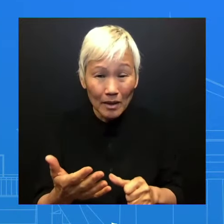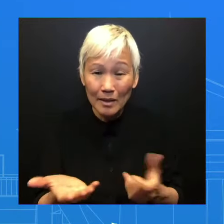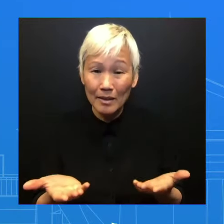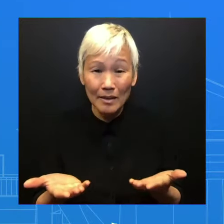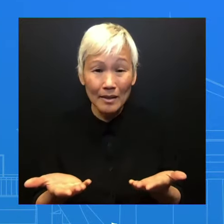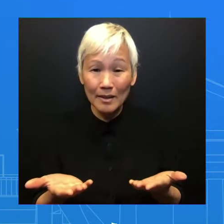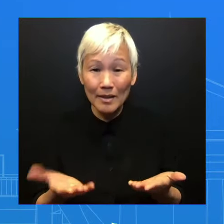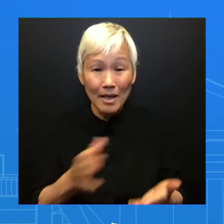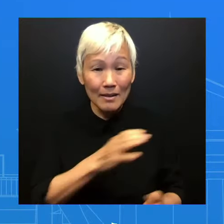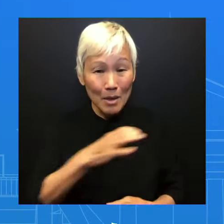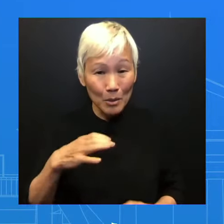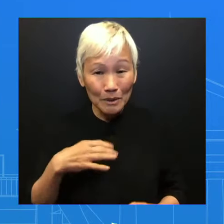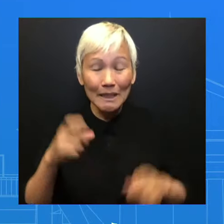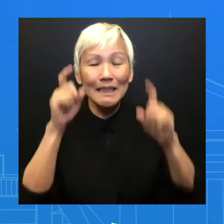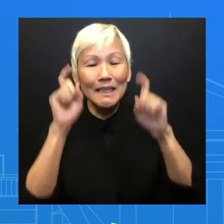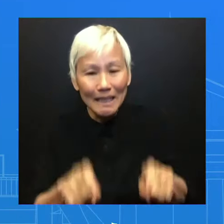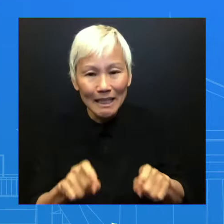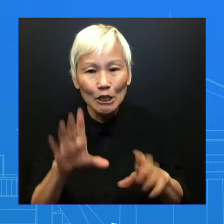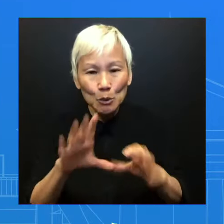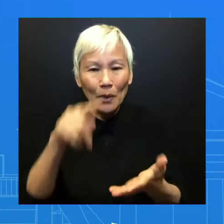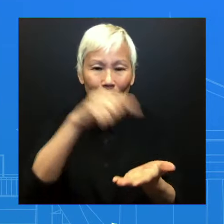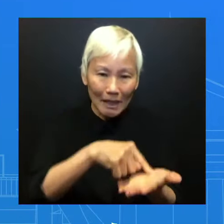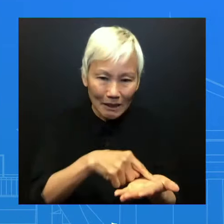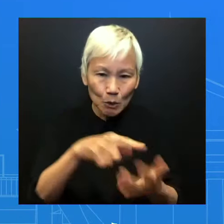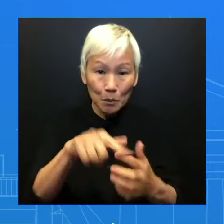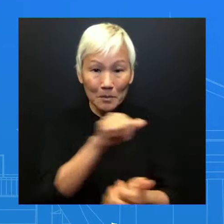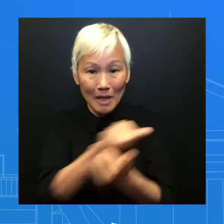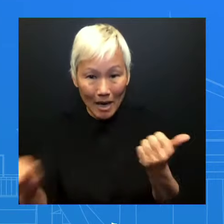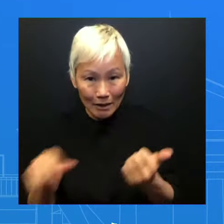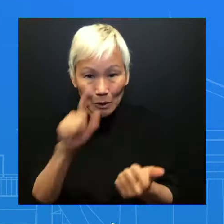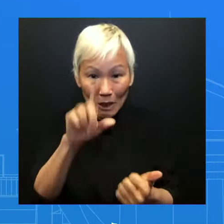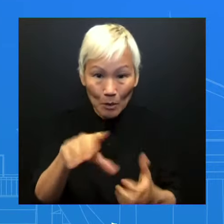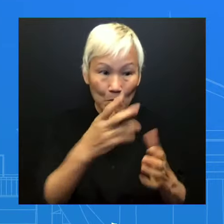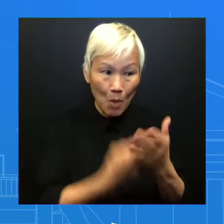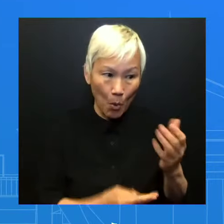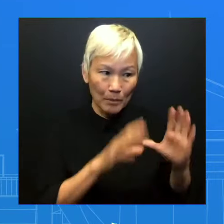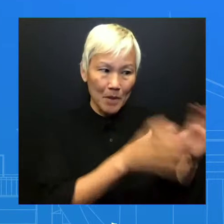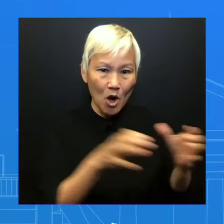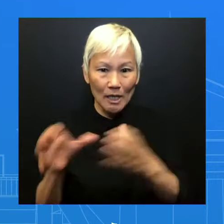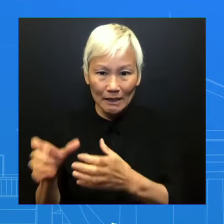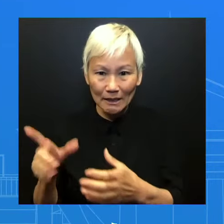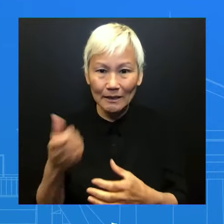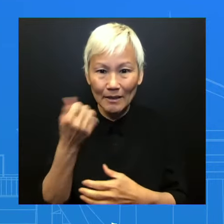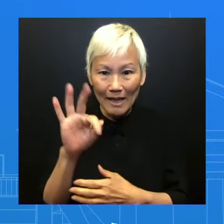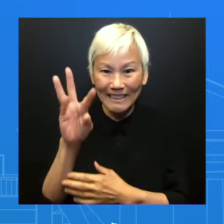It needs to be done in a bipartisan way. It's been done, again, 78 times since 1960. So, this is an important, important --